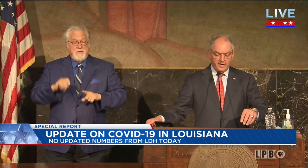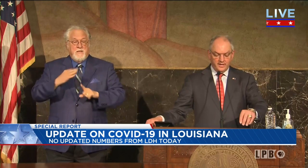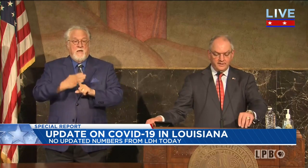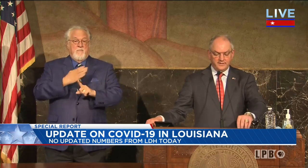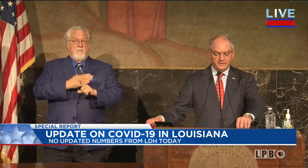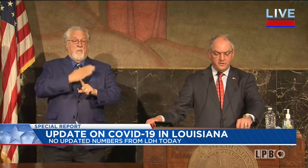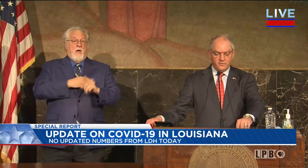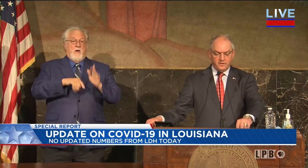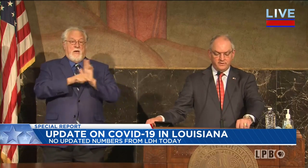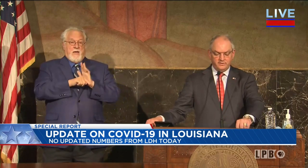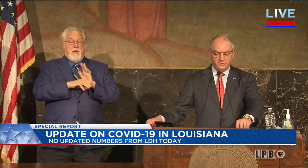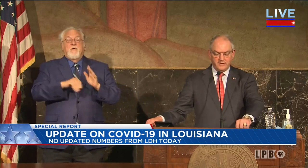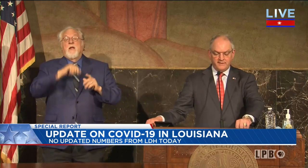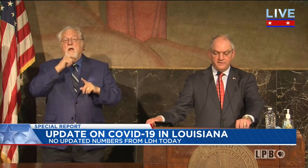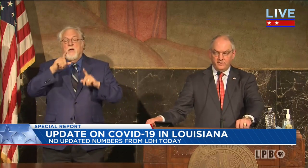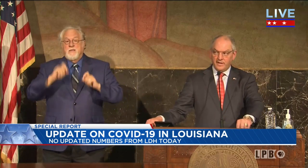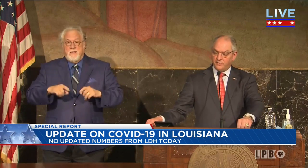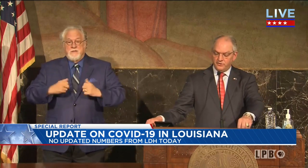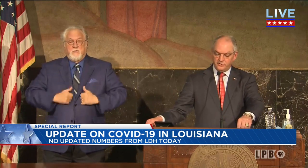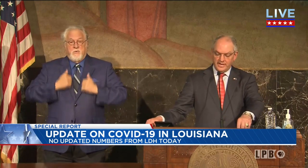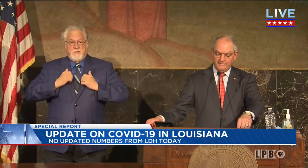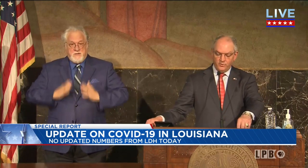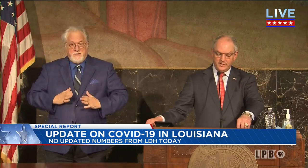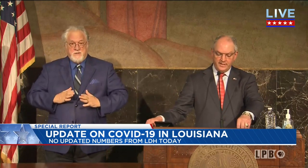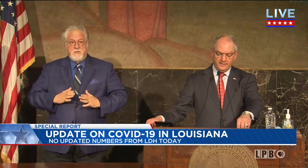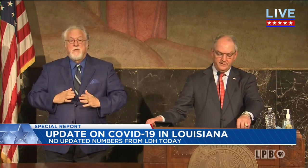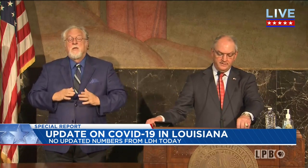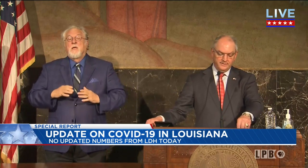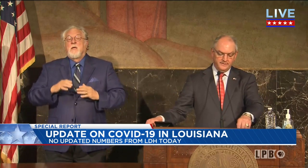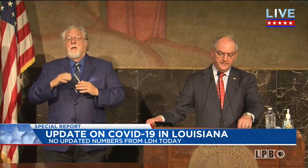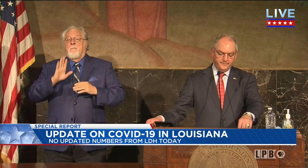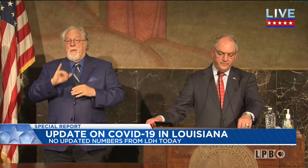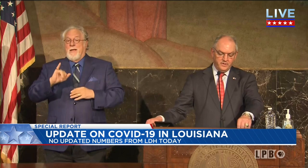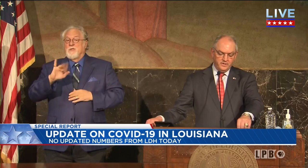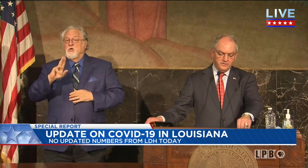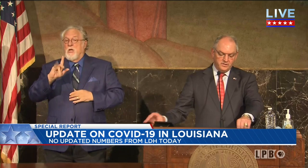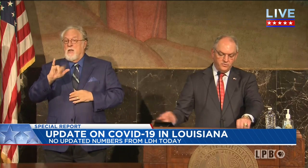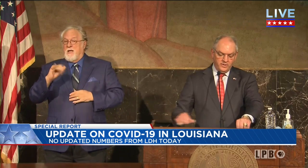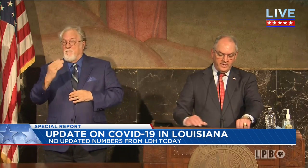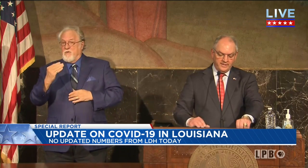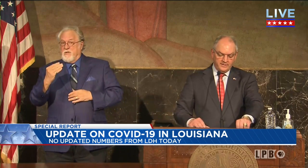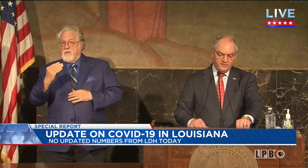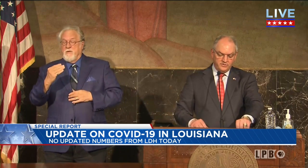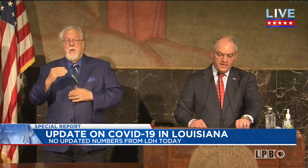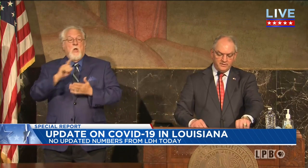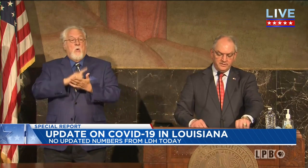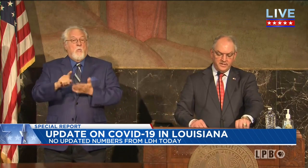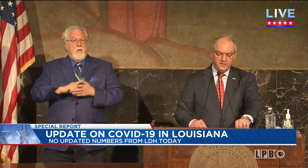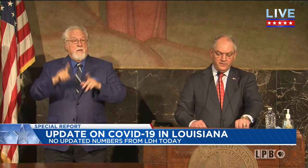BASELINE TESTING OF ALL T RESIDENTS AND STAFF. EACH FACILITY SHALL CONDUCT K